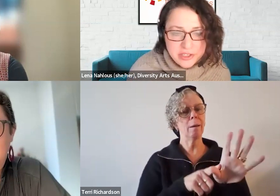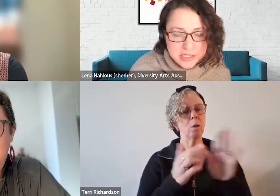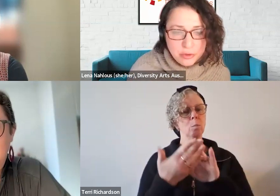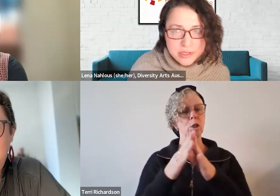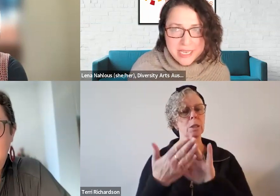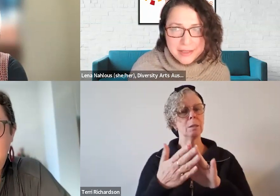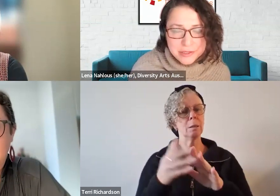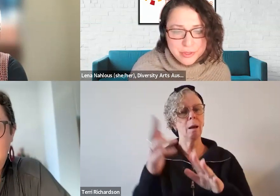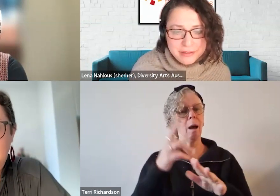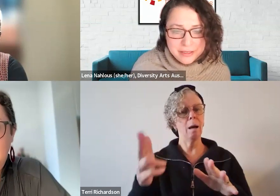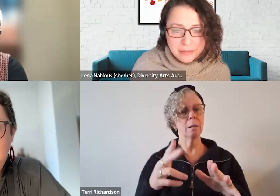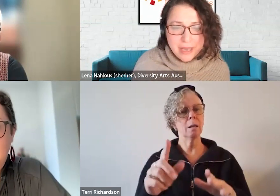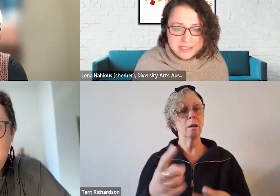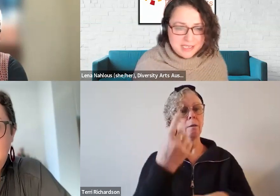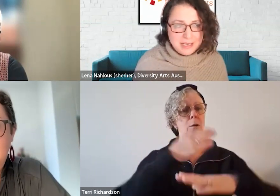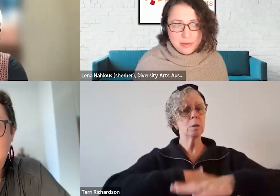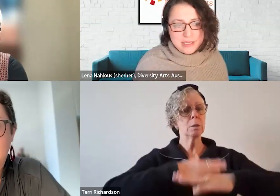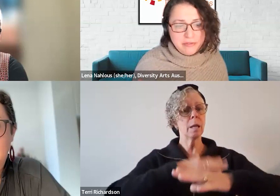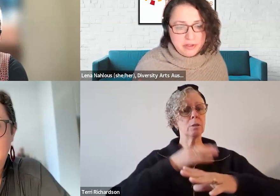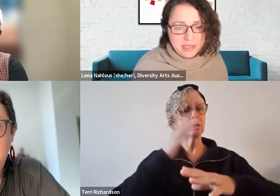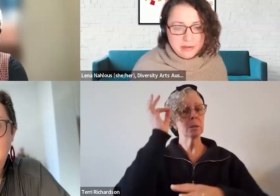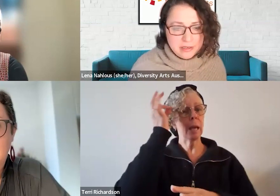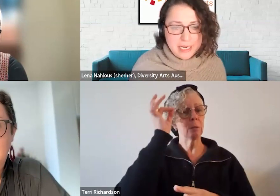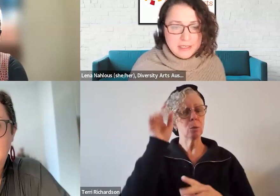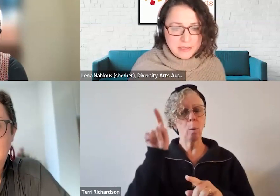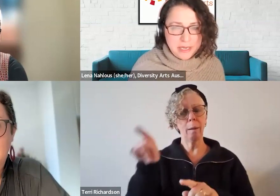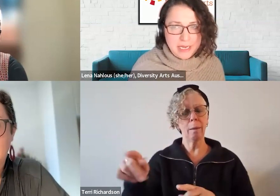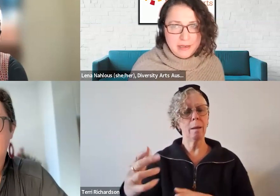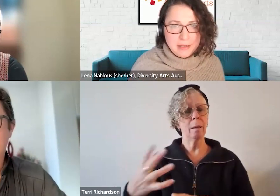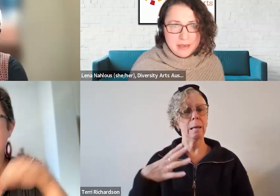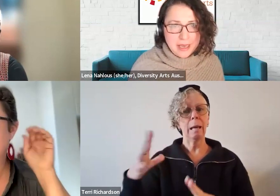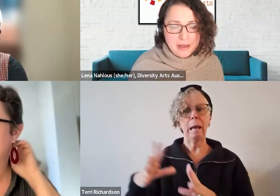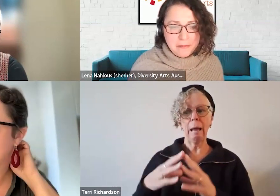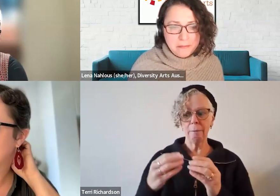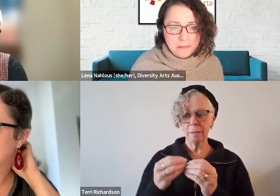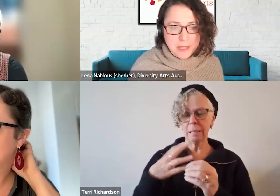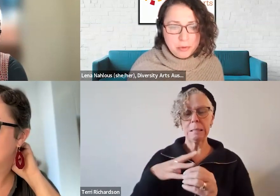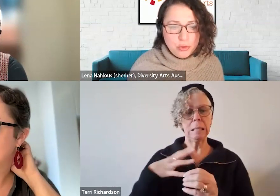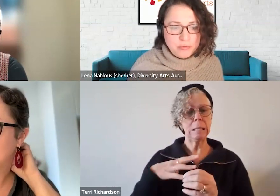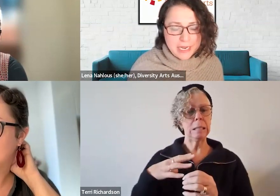First Nations Elders Council, and my understanding was that everything needed to be approved.